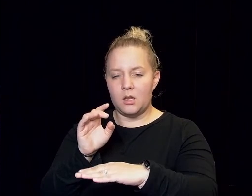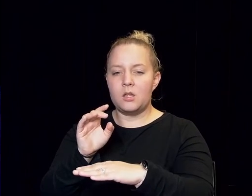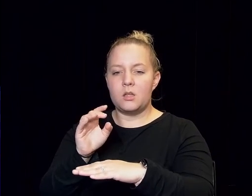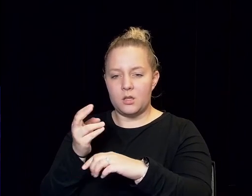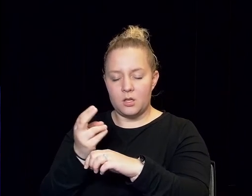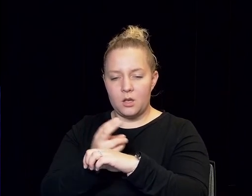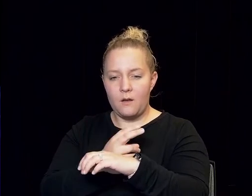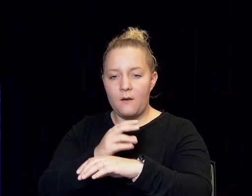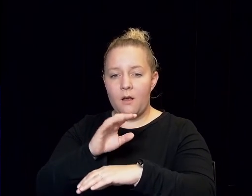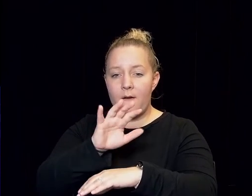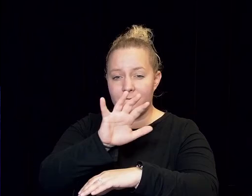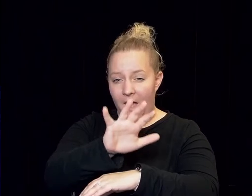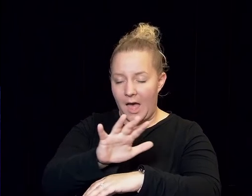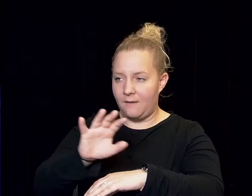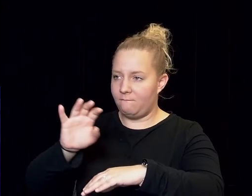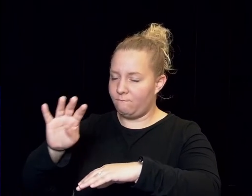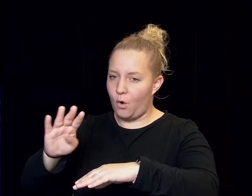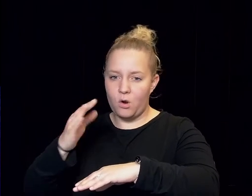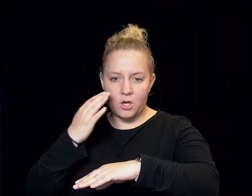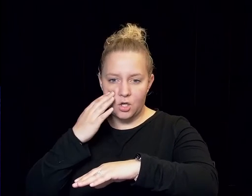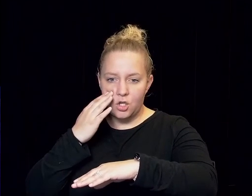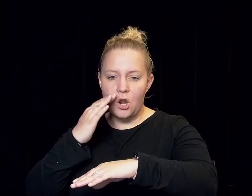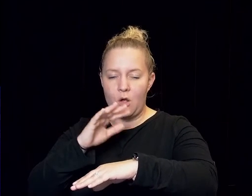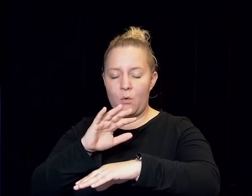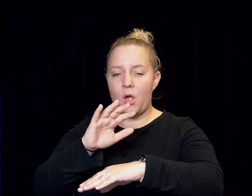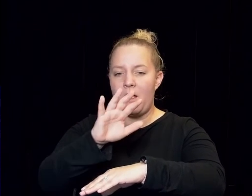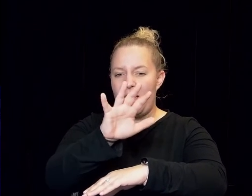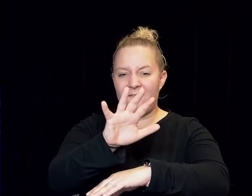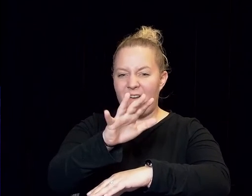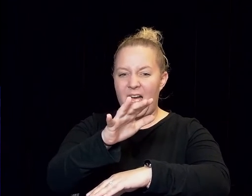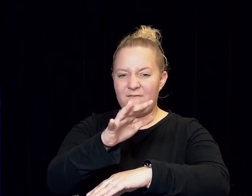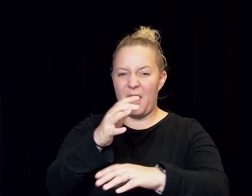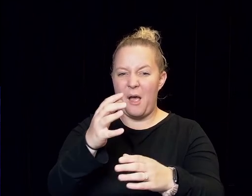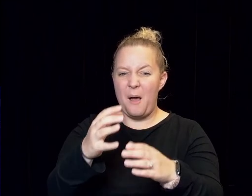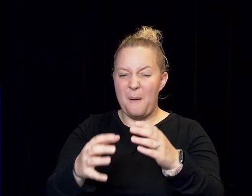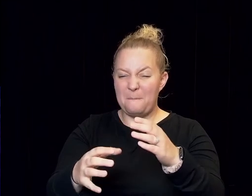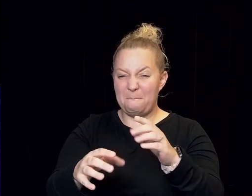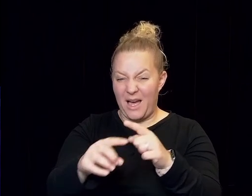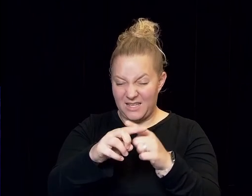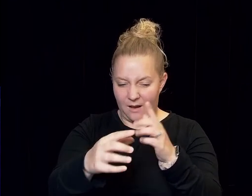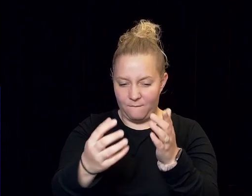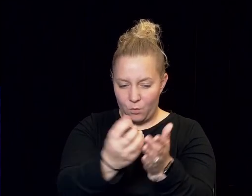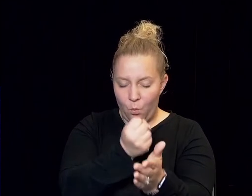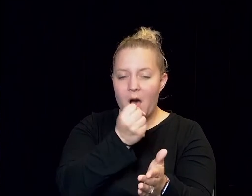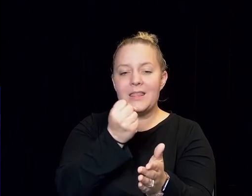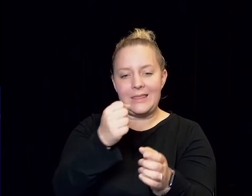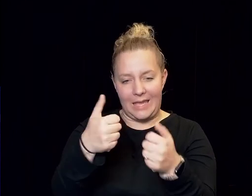4 negatives so I know my positives win the game by one point. So, my answer here is 5/6 but I'm not